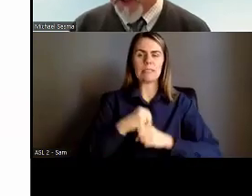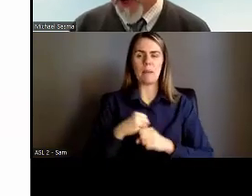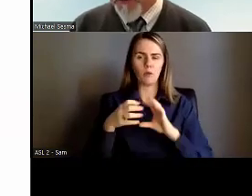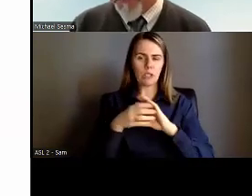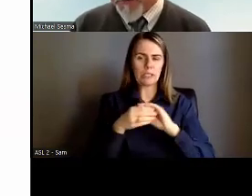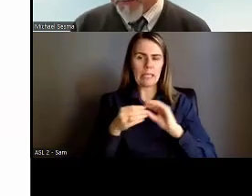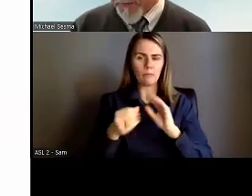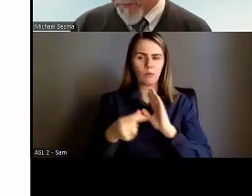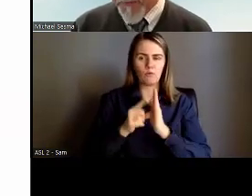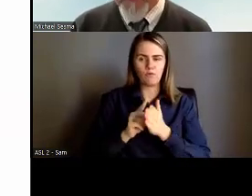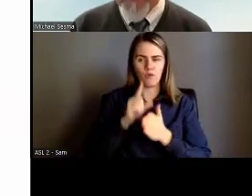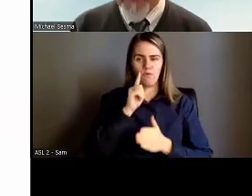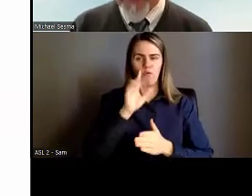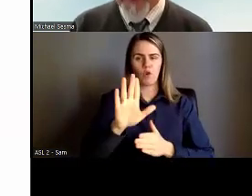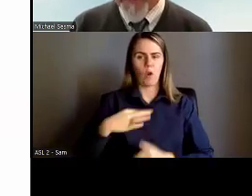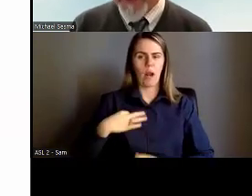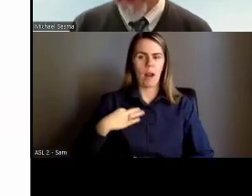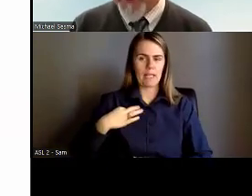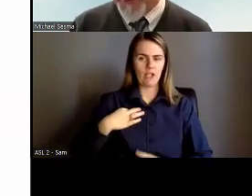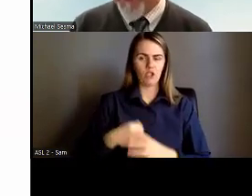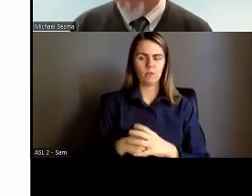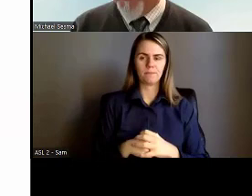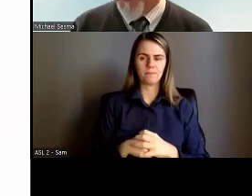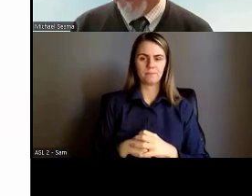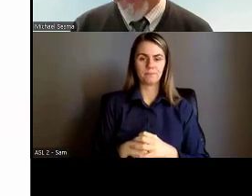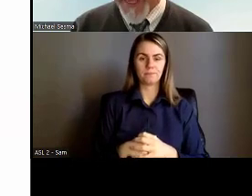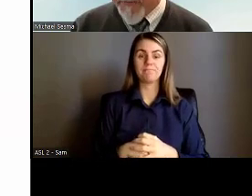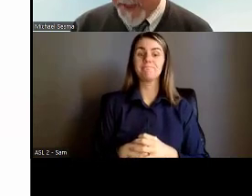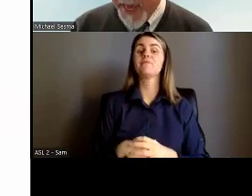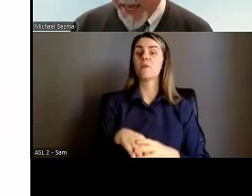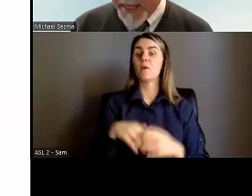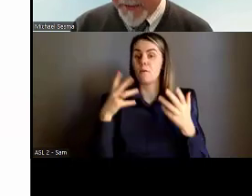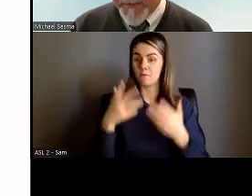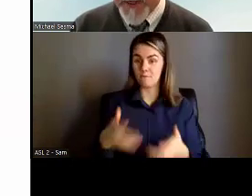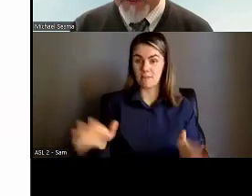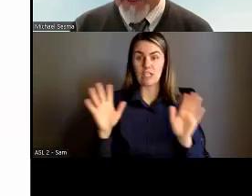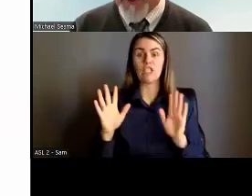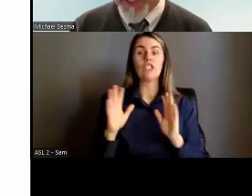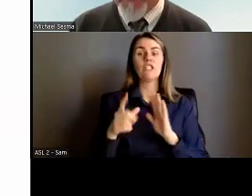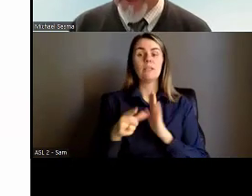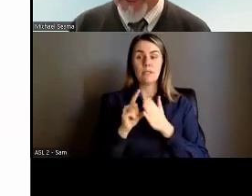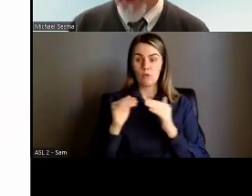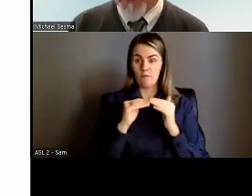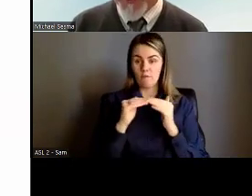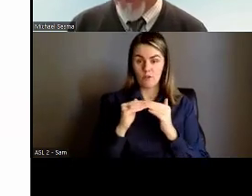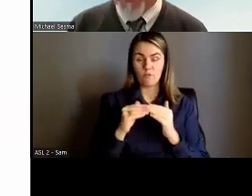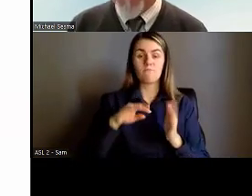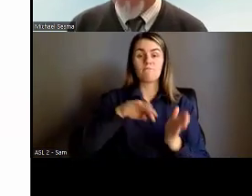So that's the peer review part. After that, someone like me, a program officer,